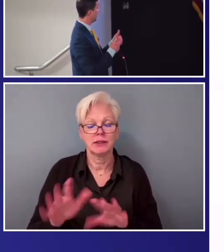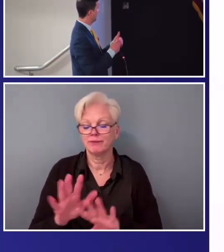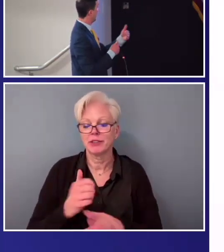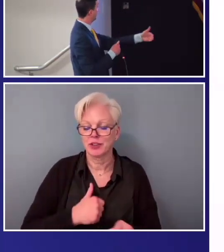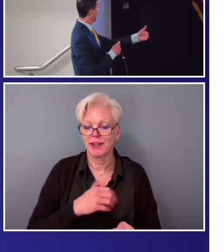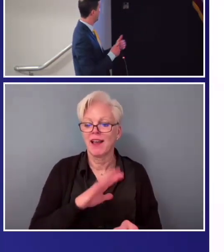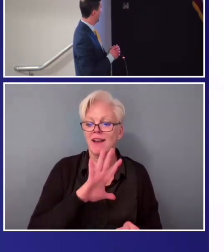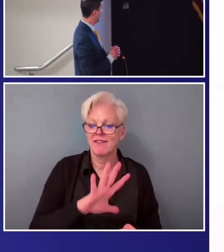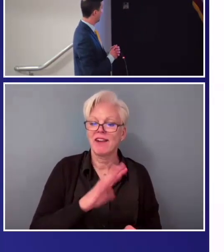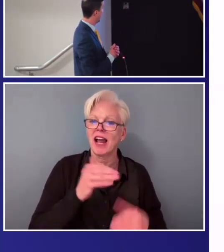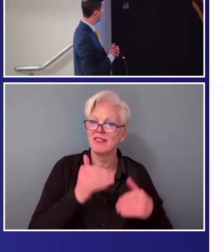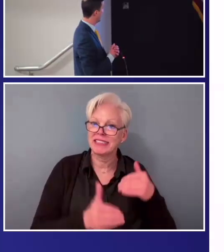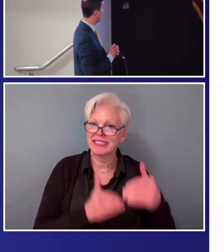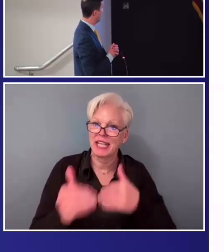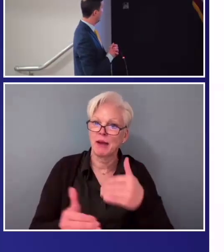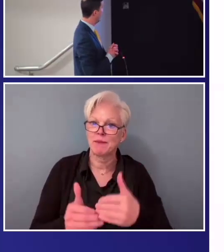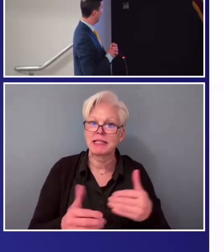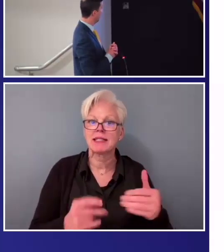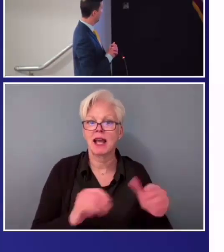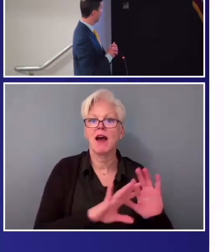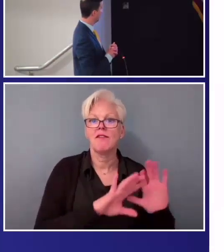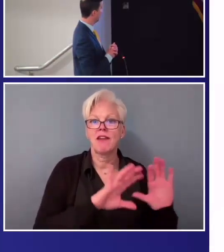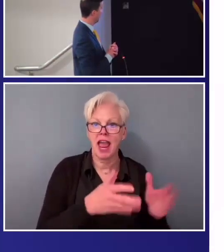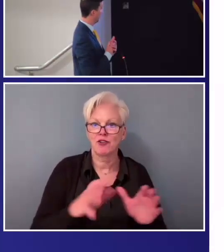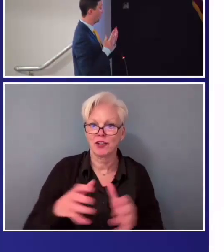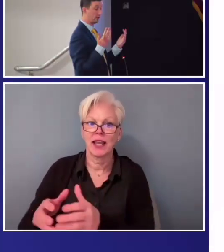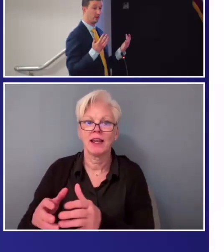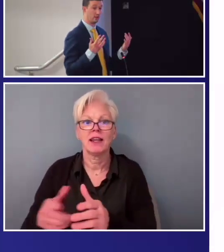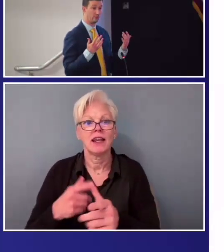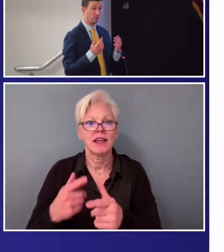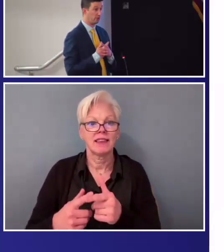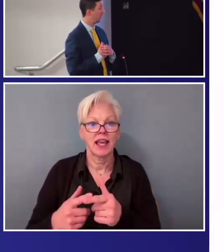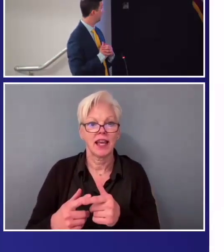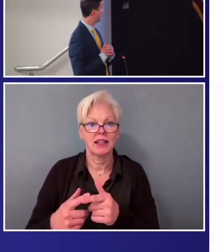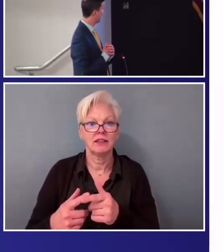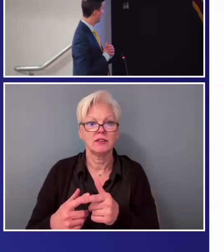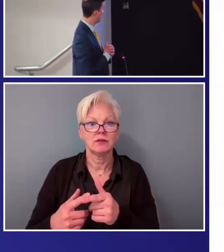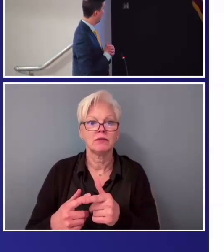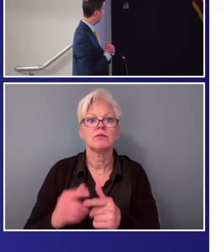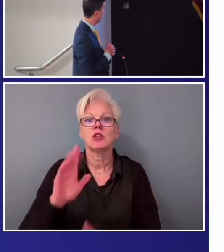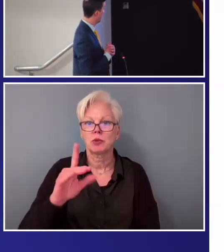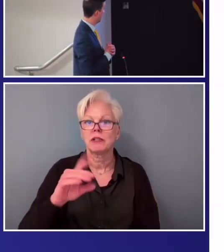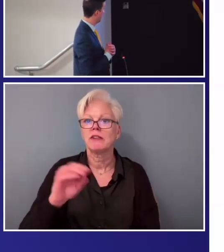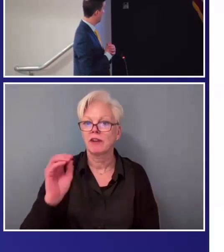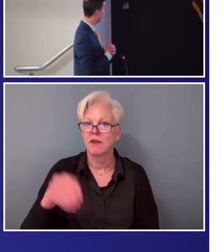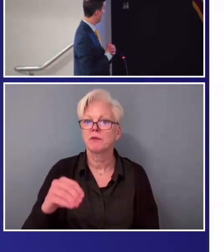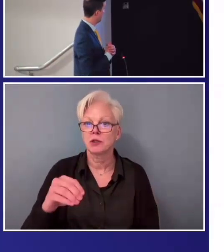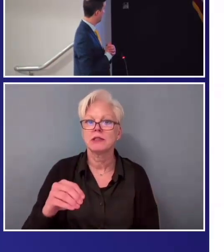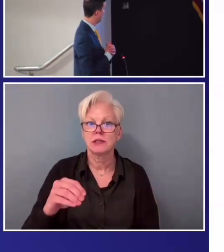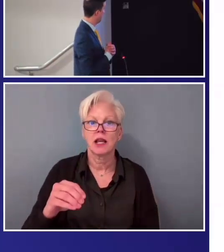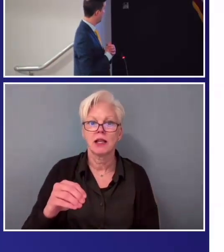after five steps of aggregation, you get to a quarter of programs are covered by the -- give a sufficient sample